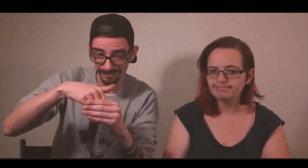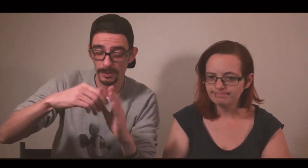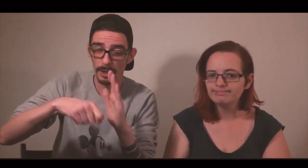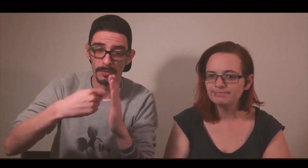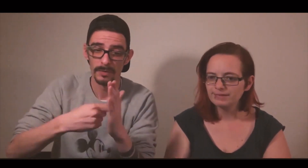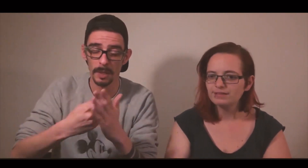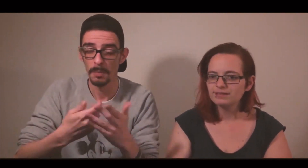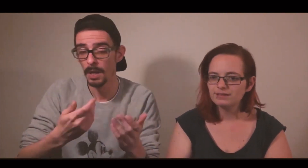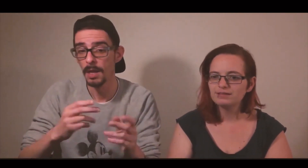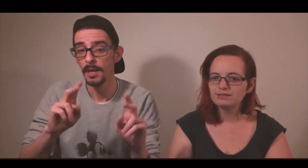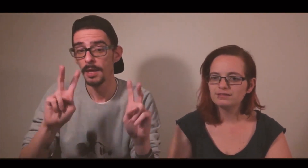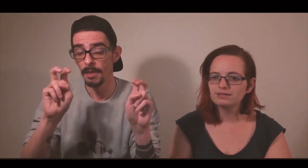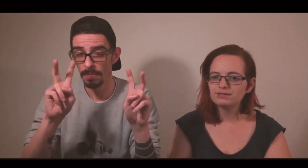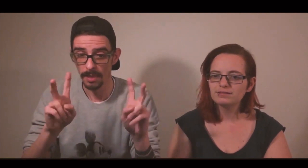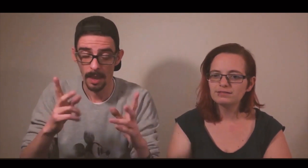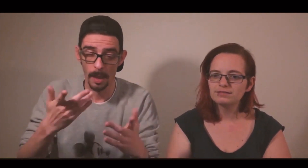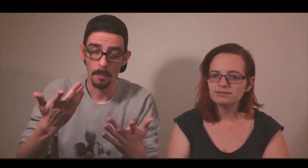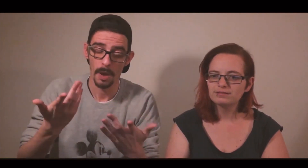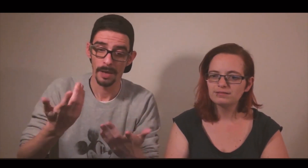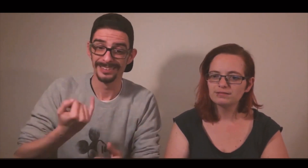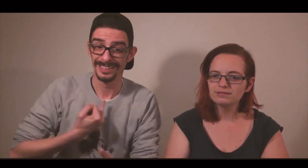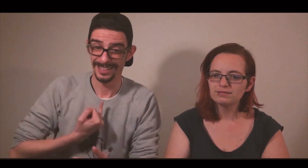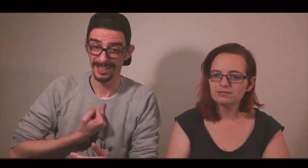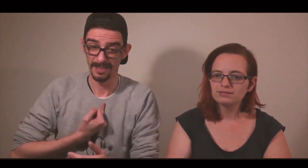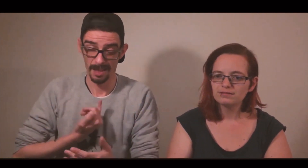is also about the topic: IDENTITY.